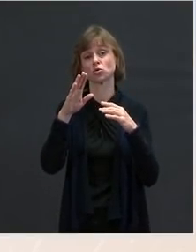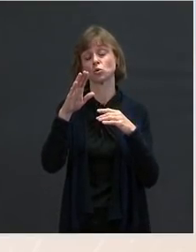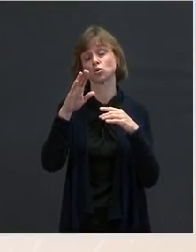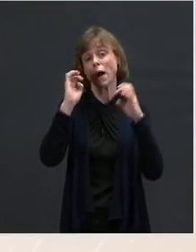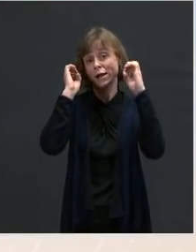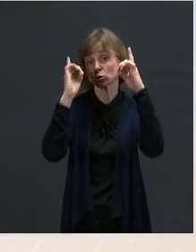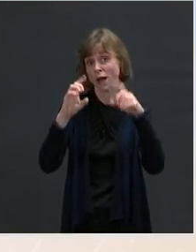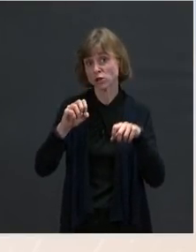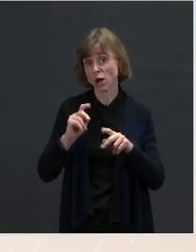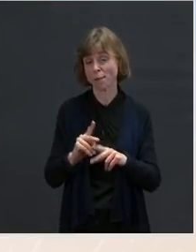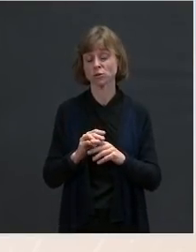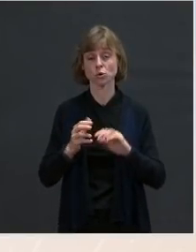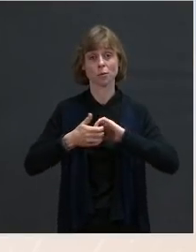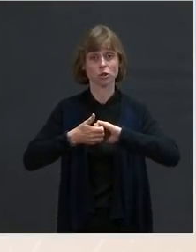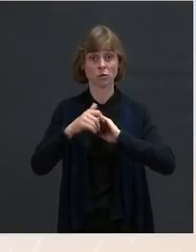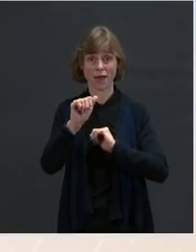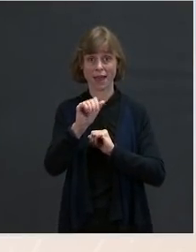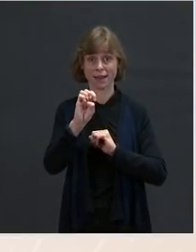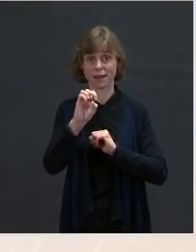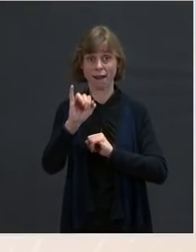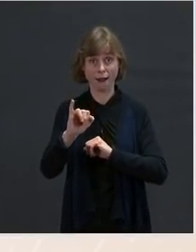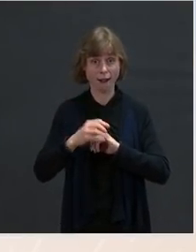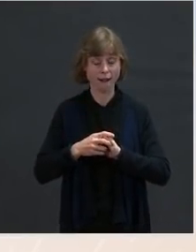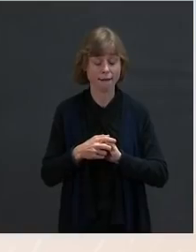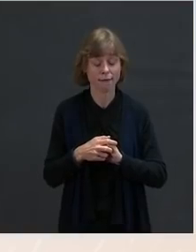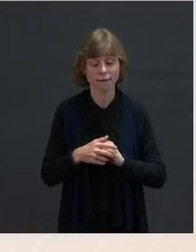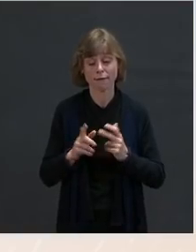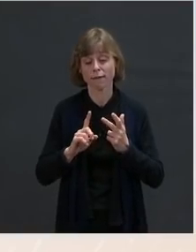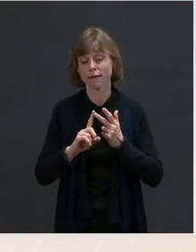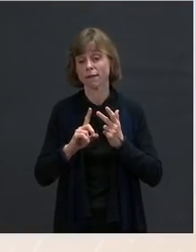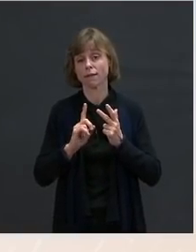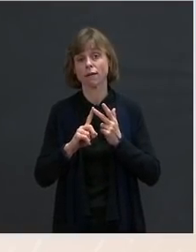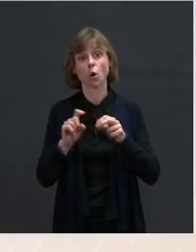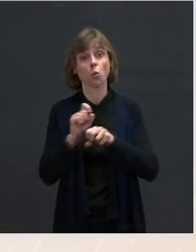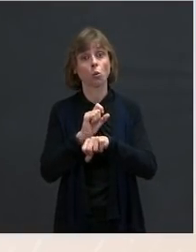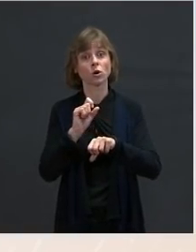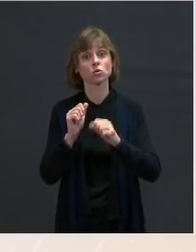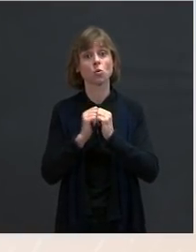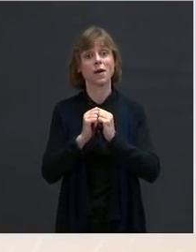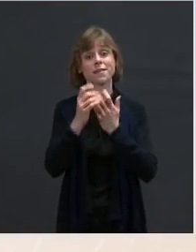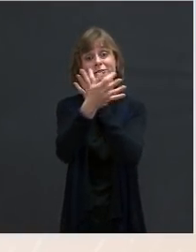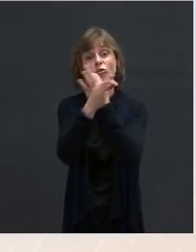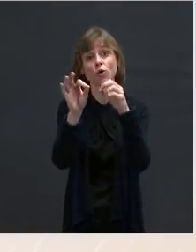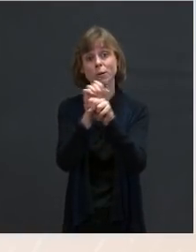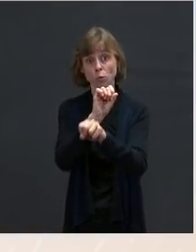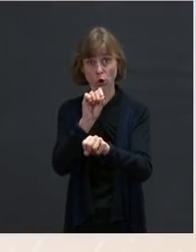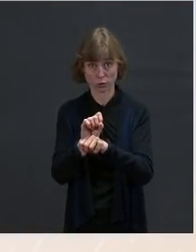She worked with -- led the effort to work with FreedomWorks and others on the R Street Institute